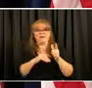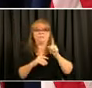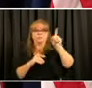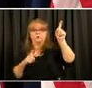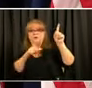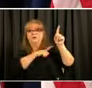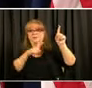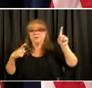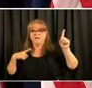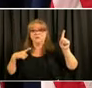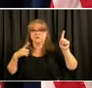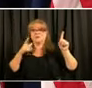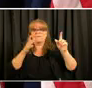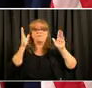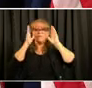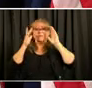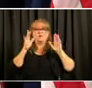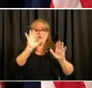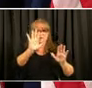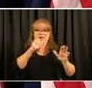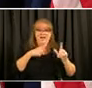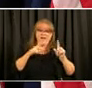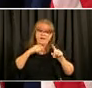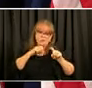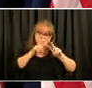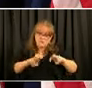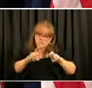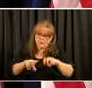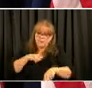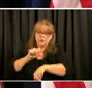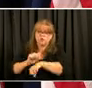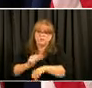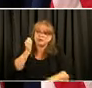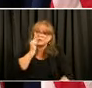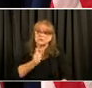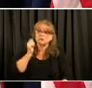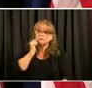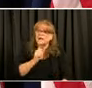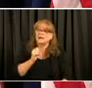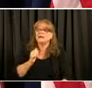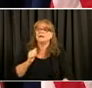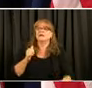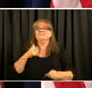which is keeping colorado healthy safe and growing economically and and reopening